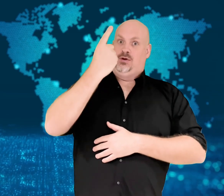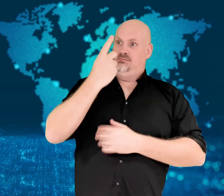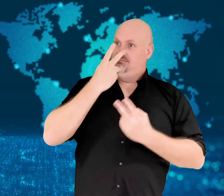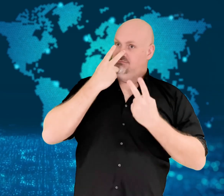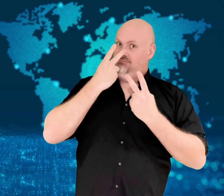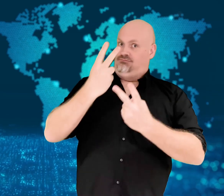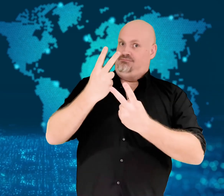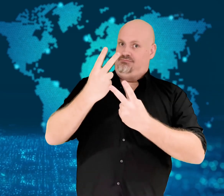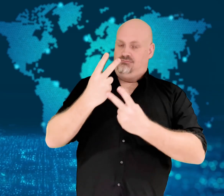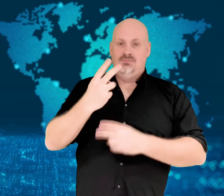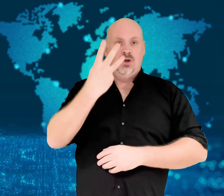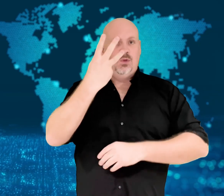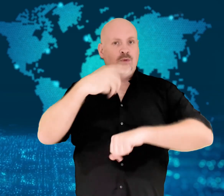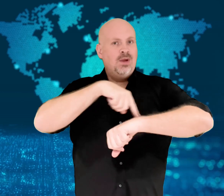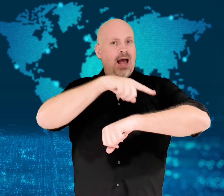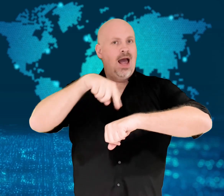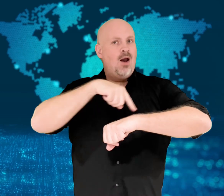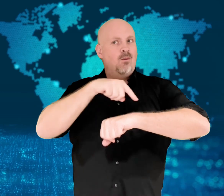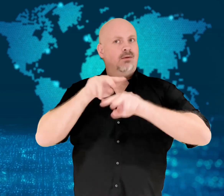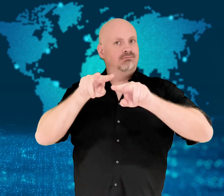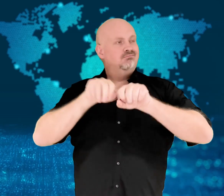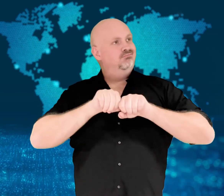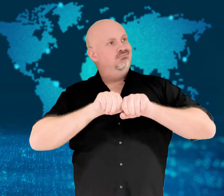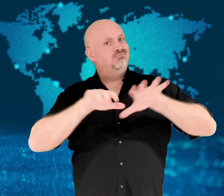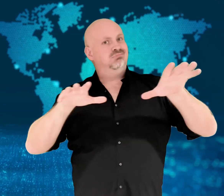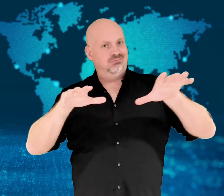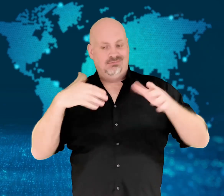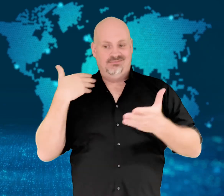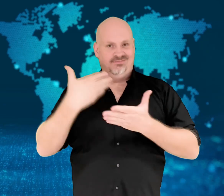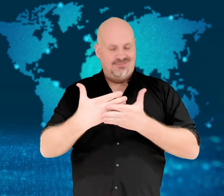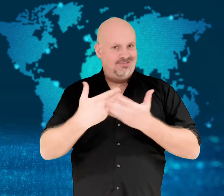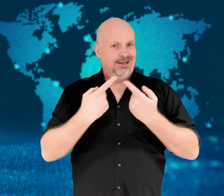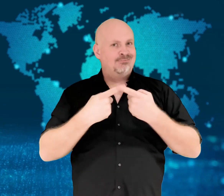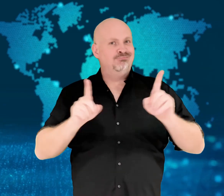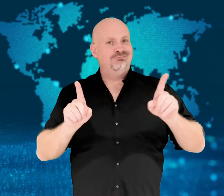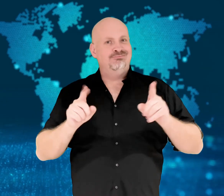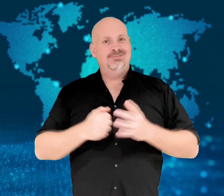Her coronation, lasting three hours, was the first to be seen on television.